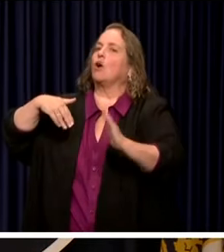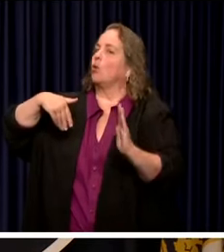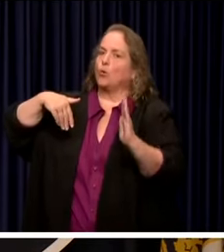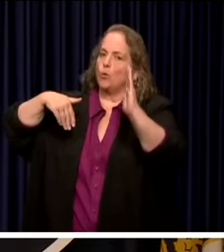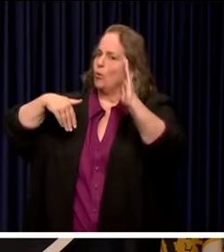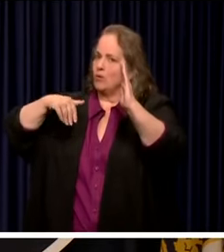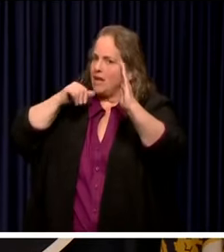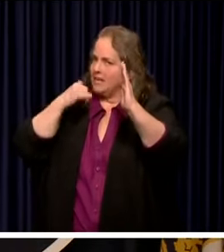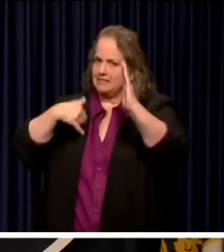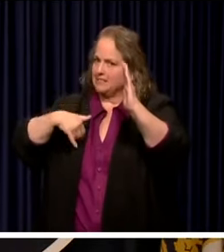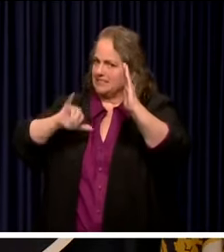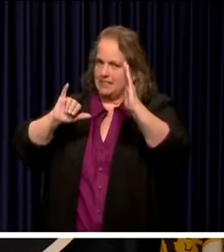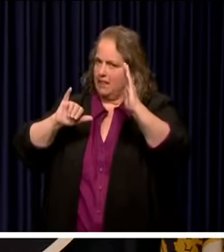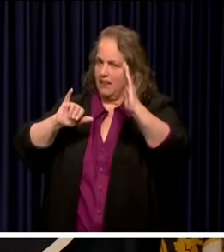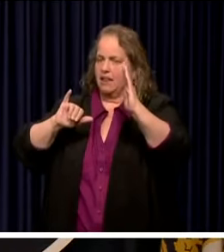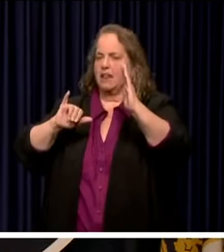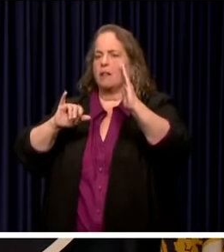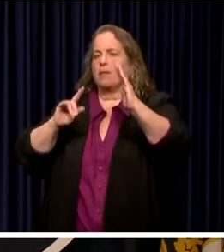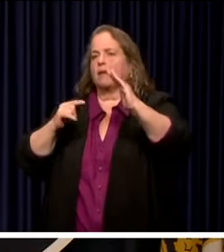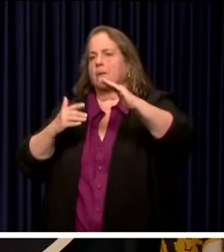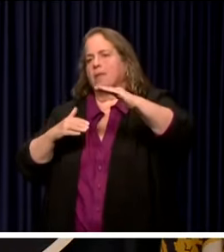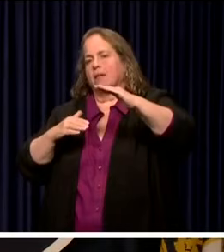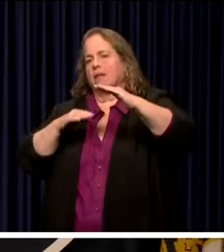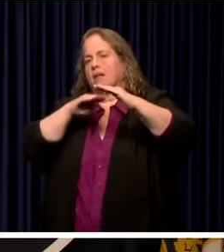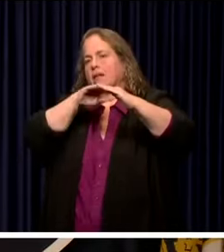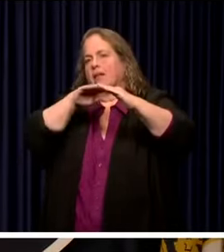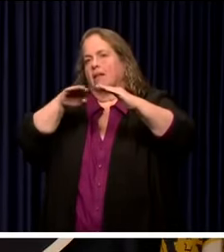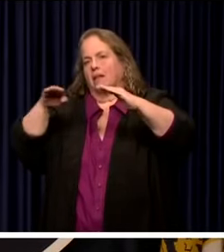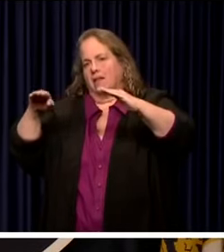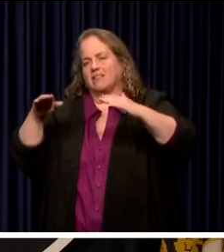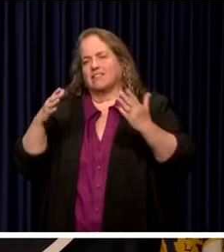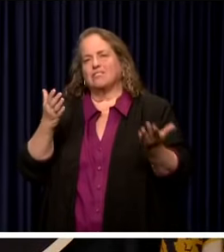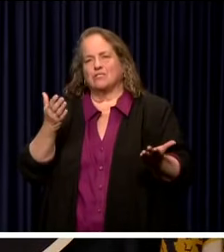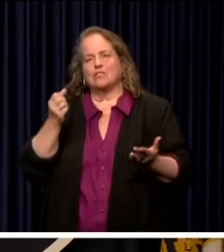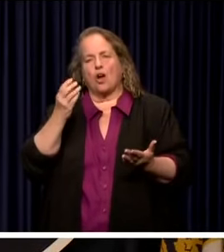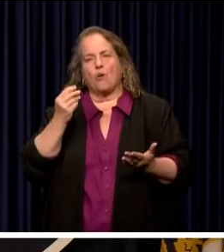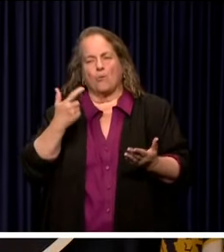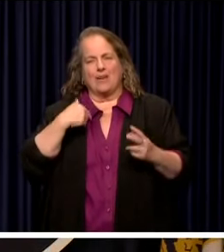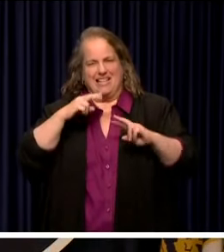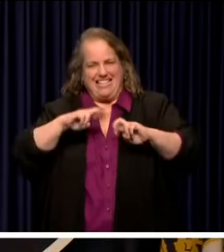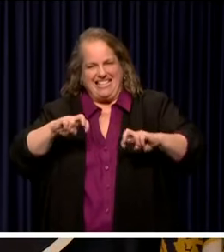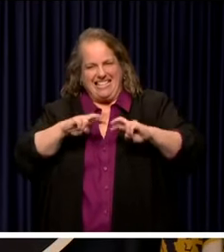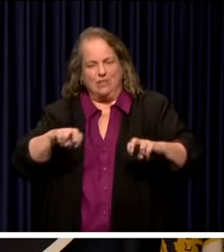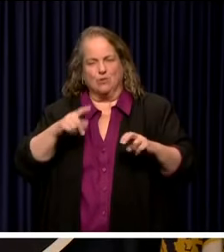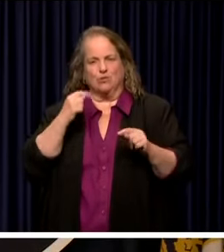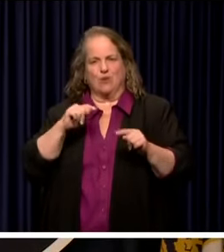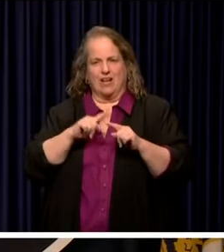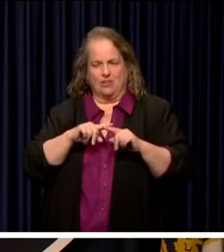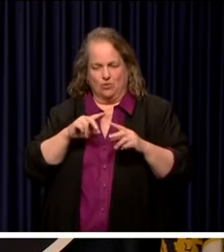NUMBER OF CLOVERED, 1,200 --